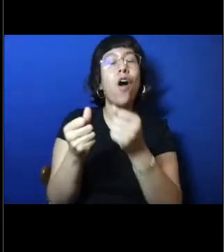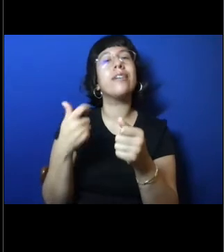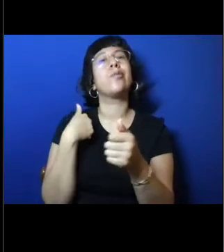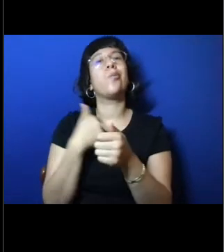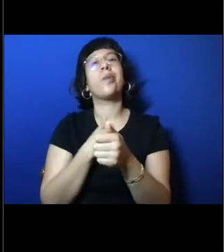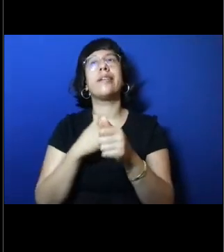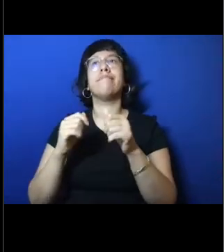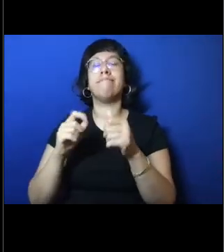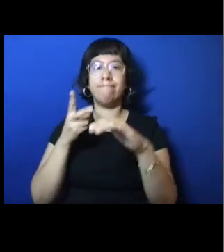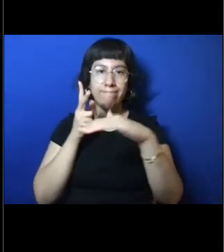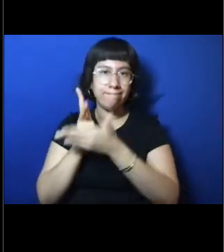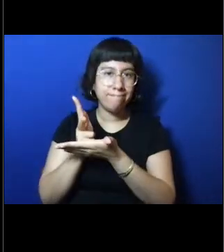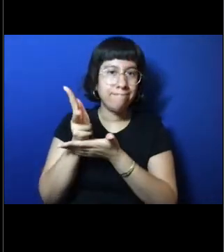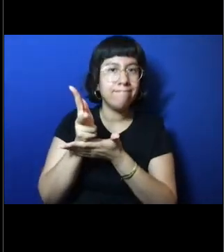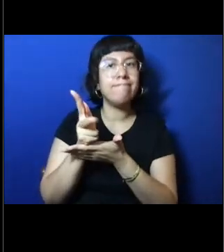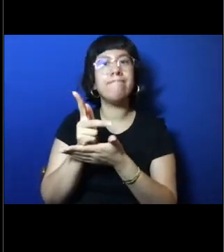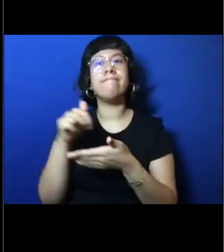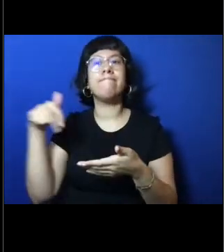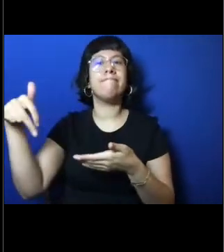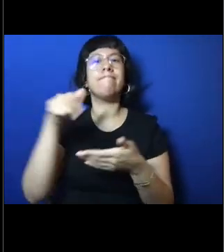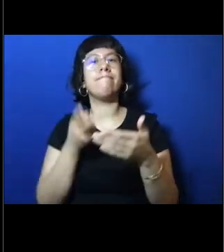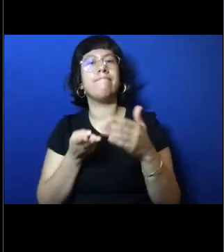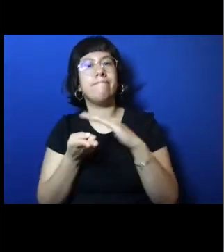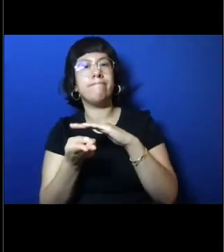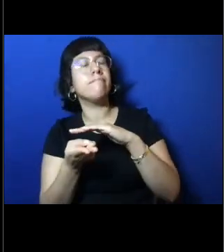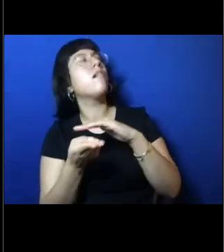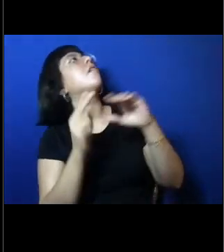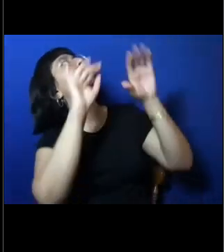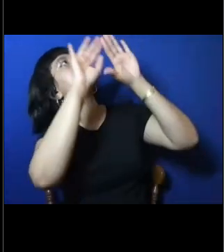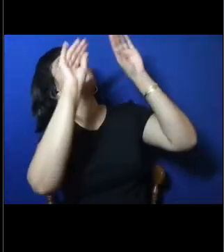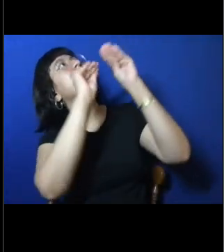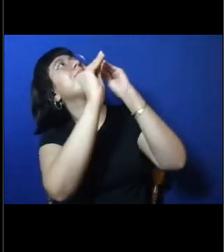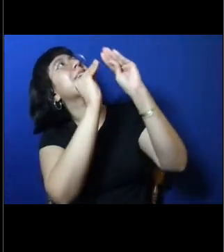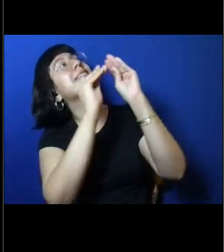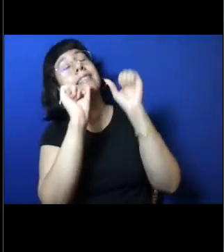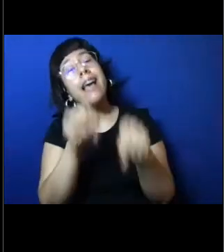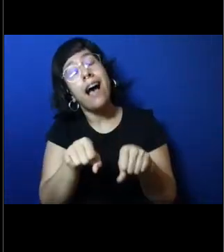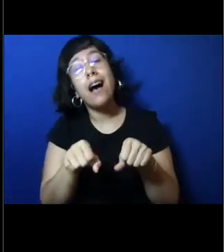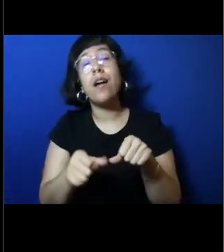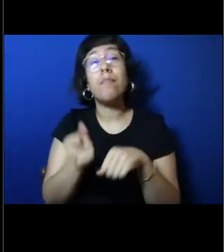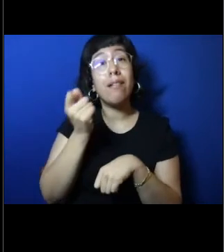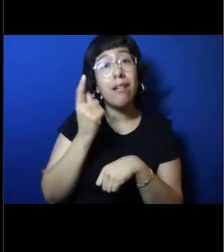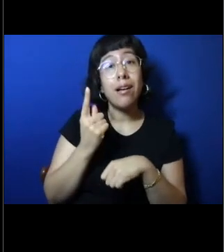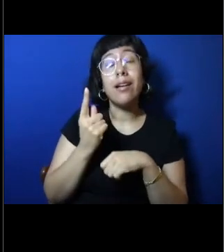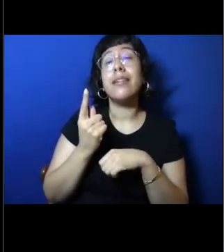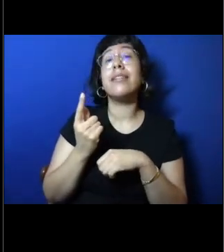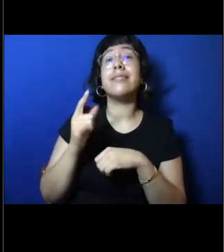and you've invested so much money into it that you want it to last for 15 years, five, 10, 15 years.